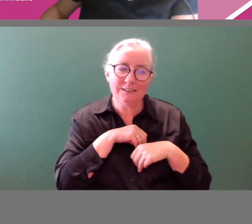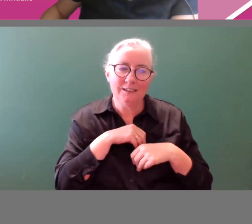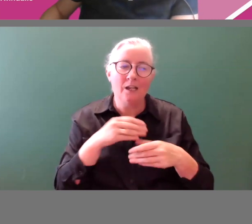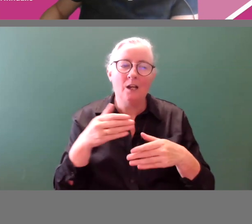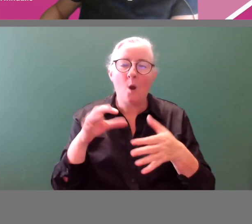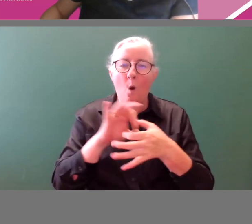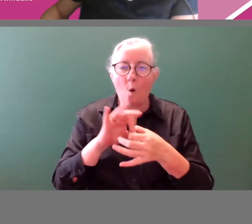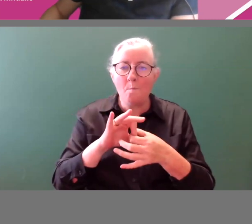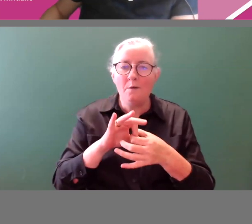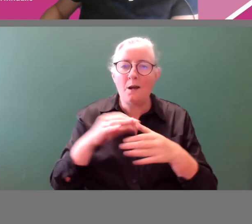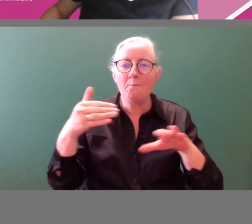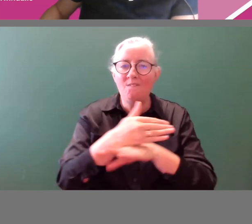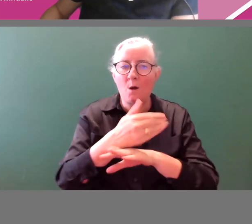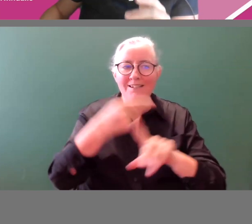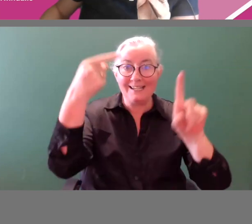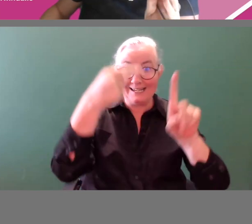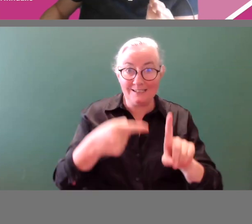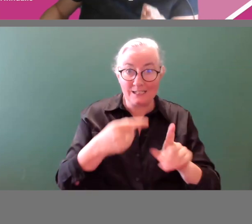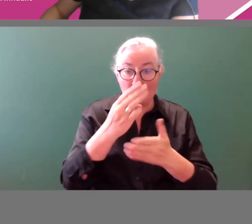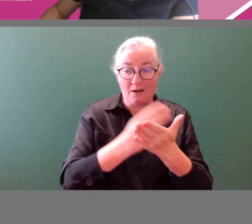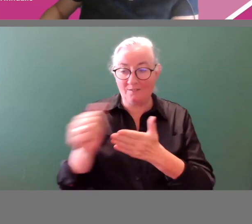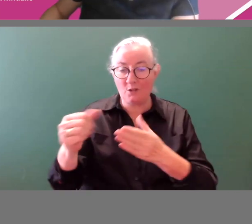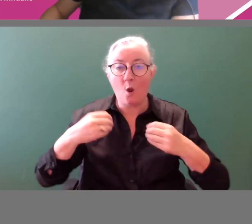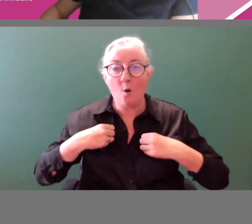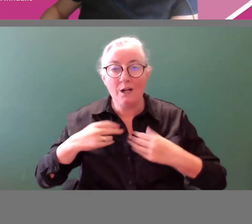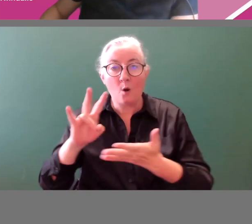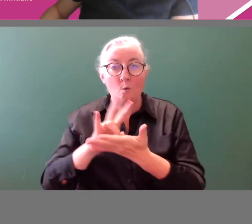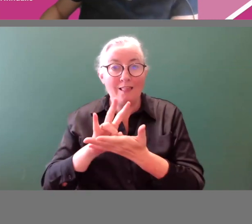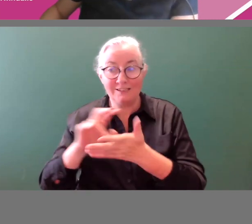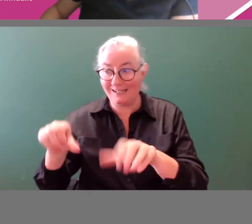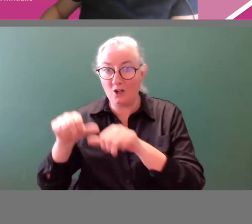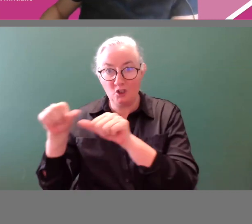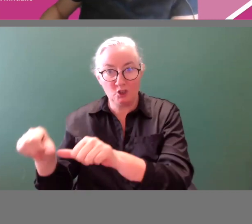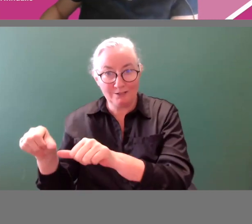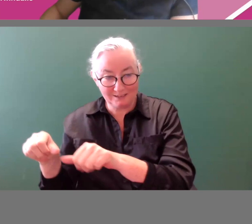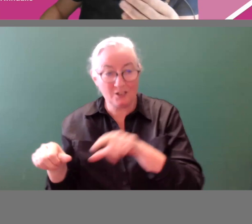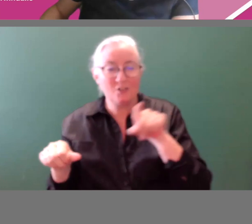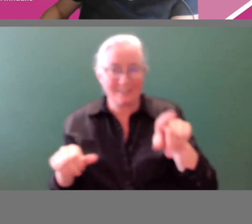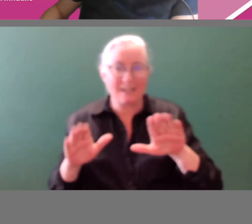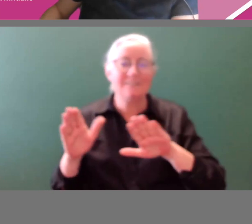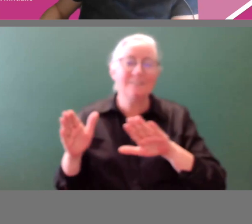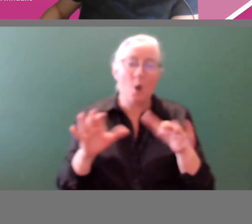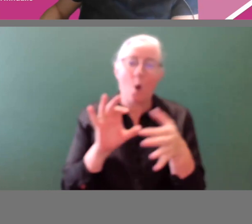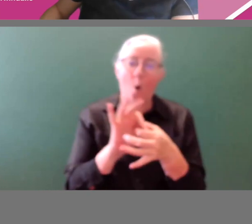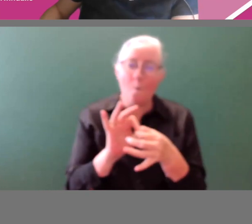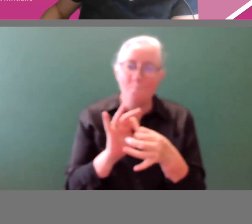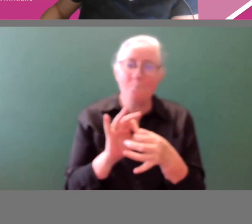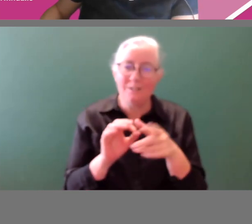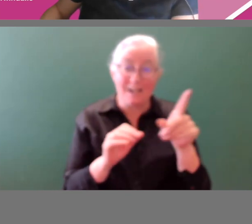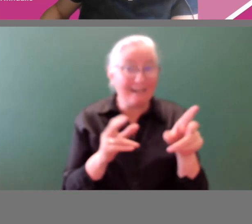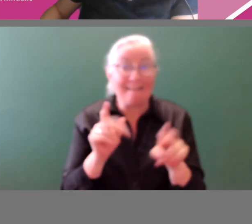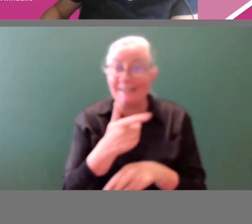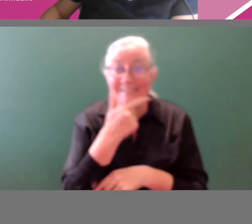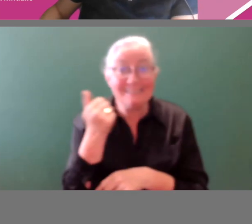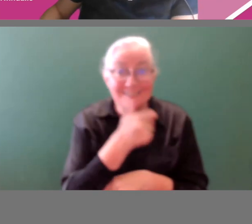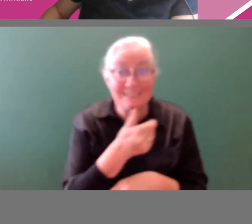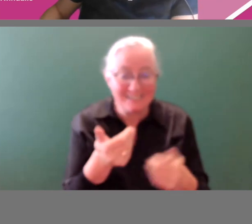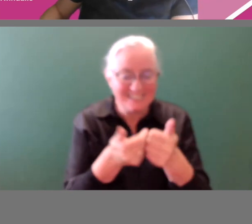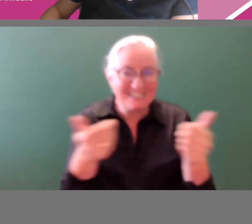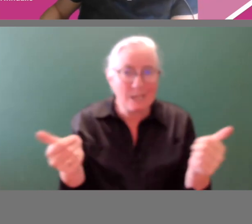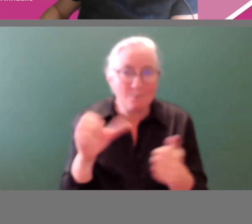quality assurance. So I am going to leave it at that in relation to Universal Design homes,